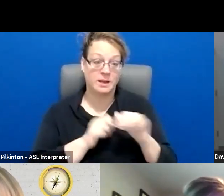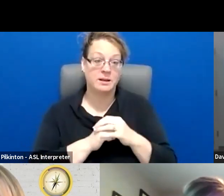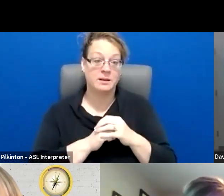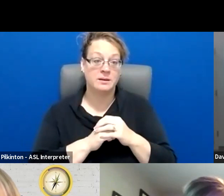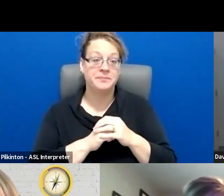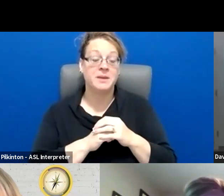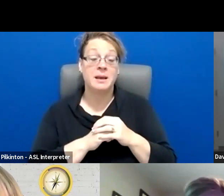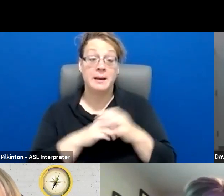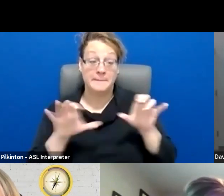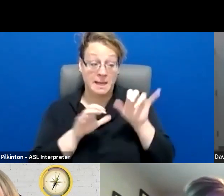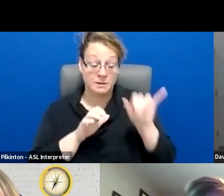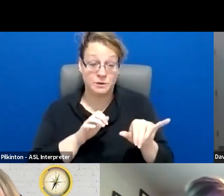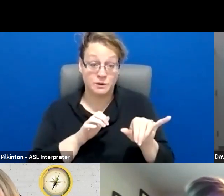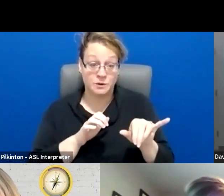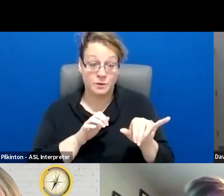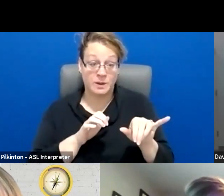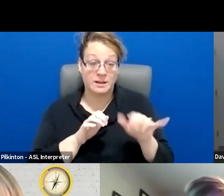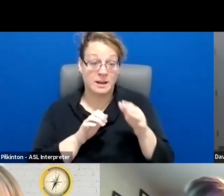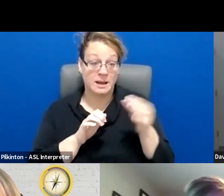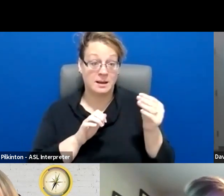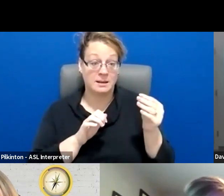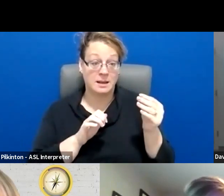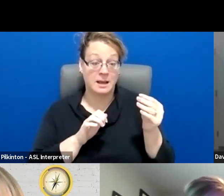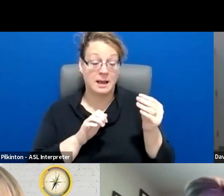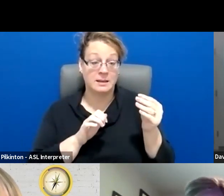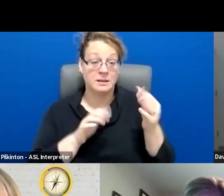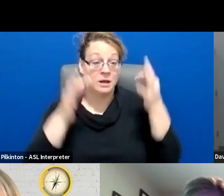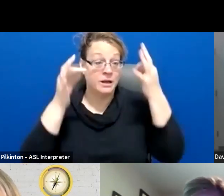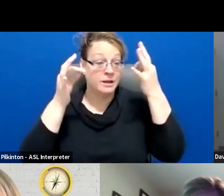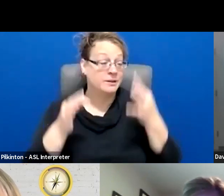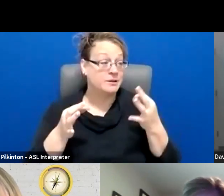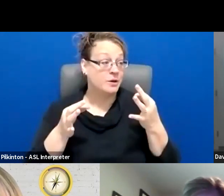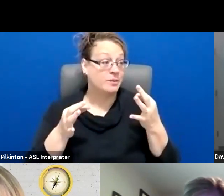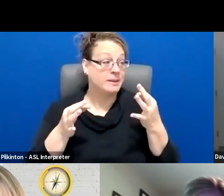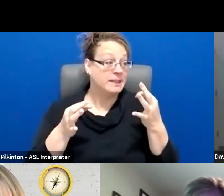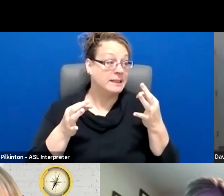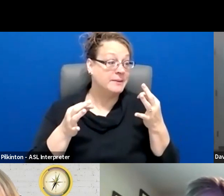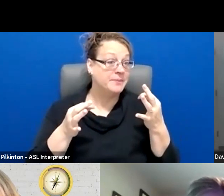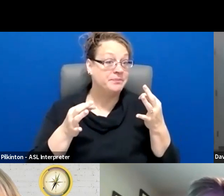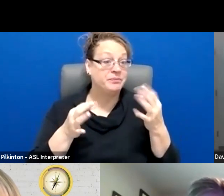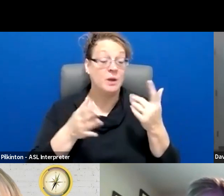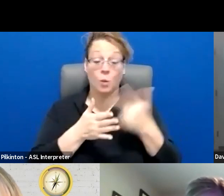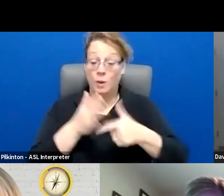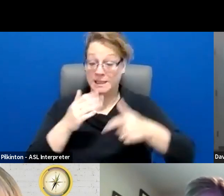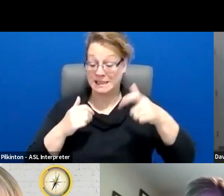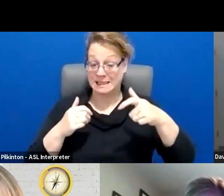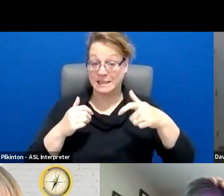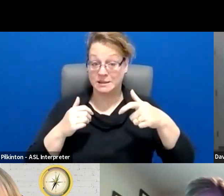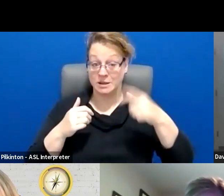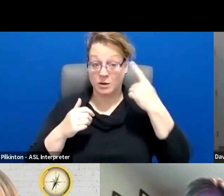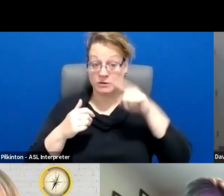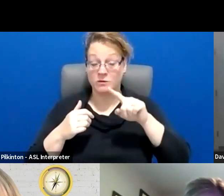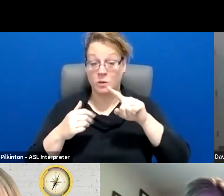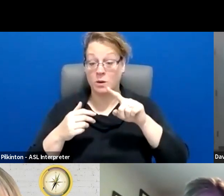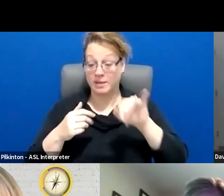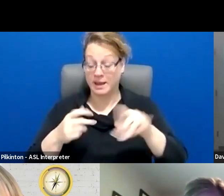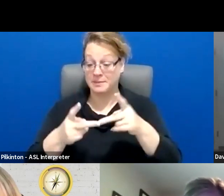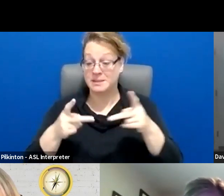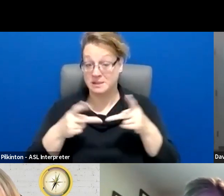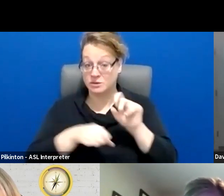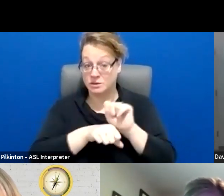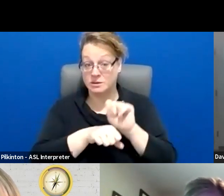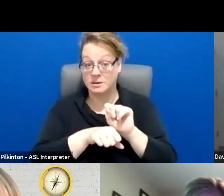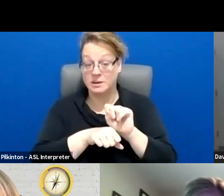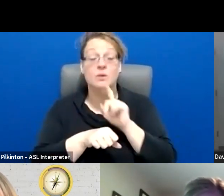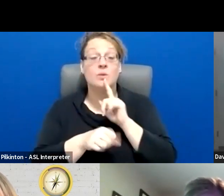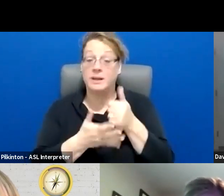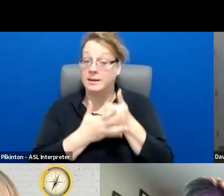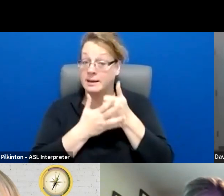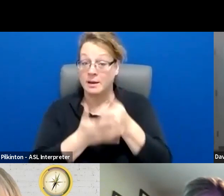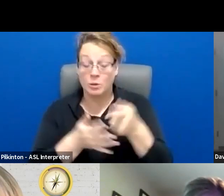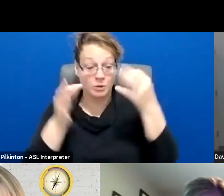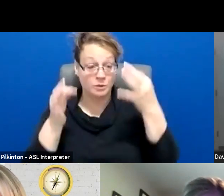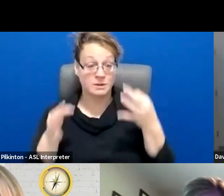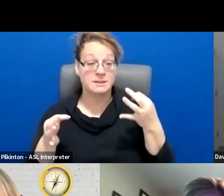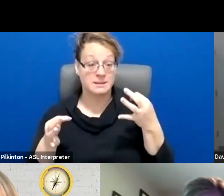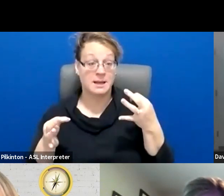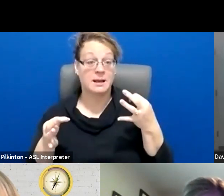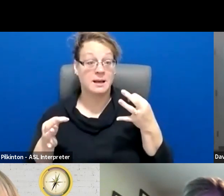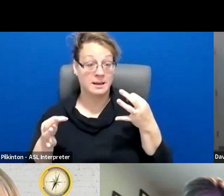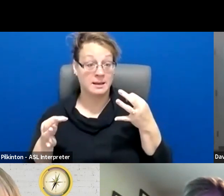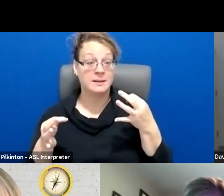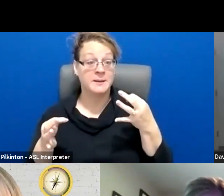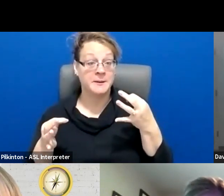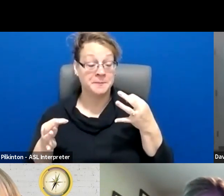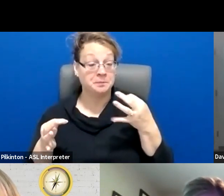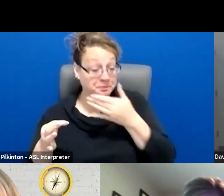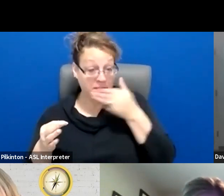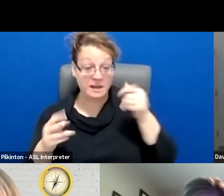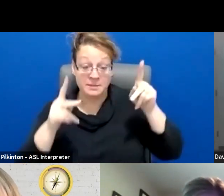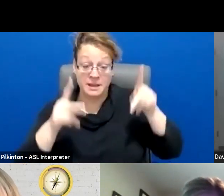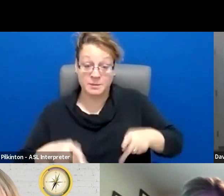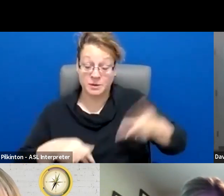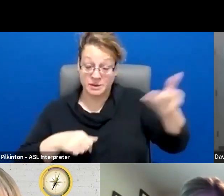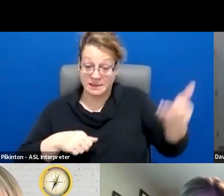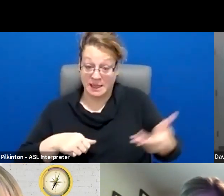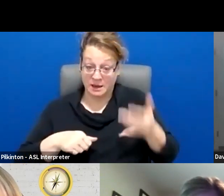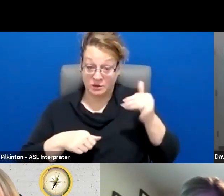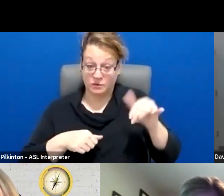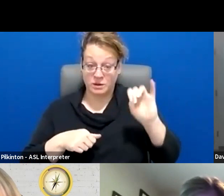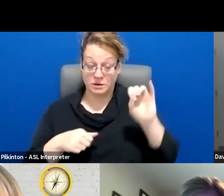And we have family members, caregivers who have that background and knowledge as well.